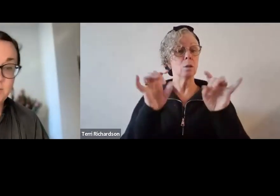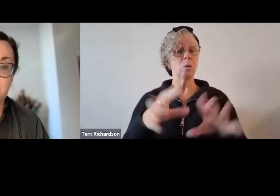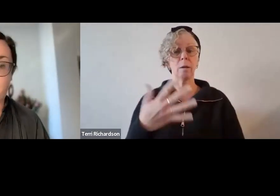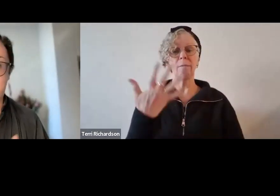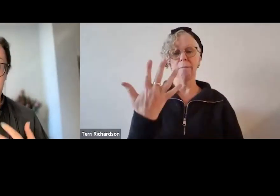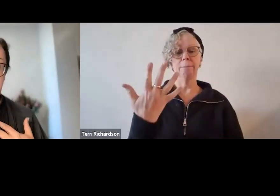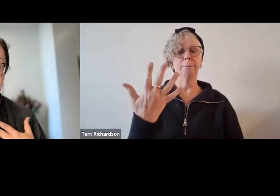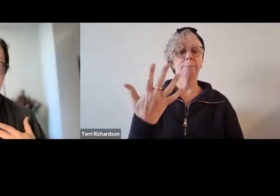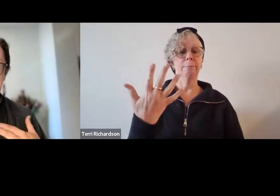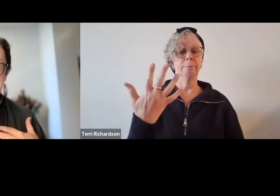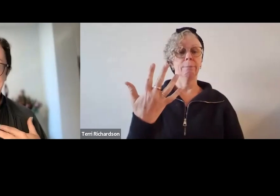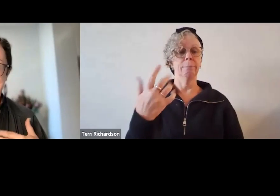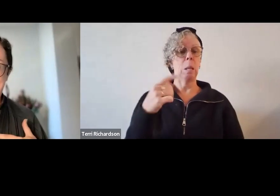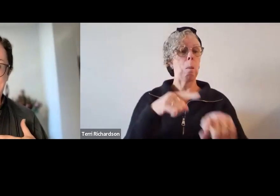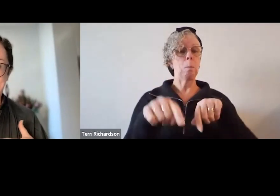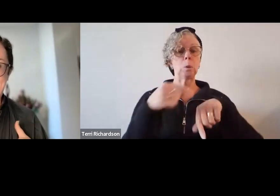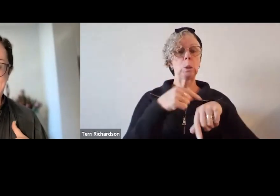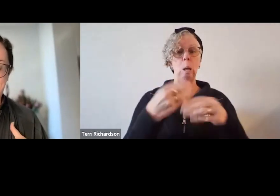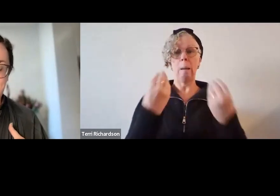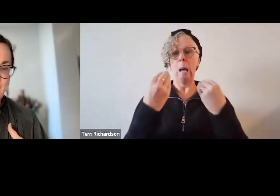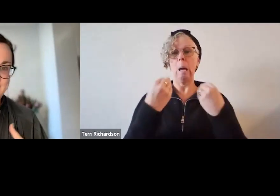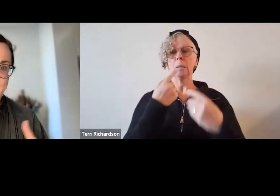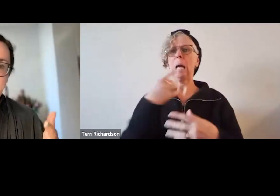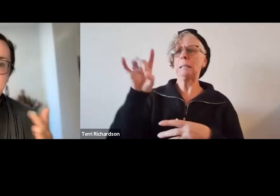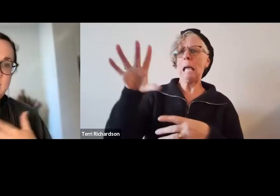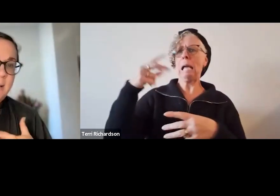much smaller than most of us have been taught over our careers.